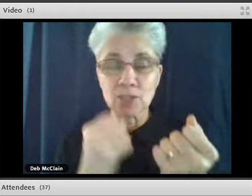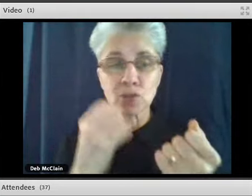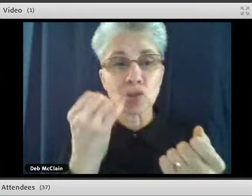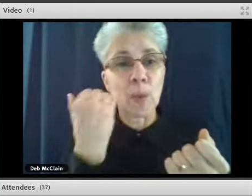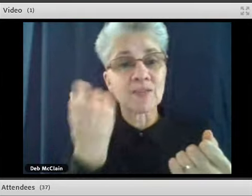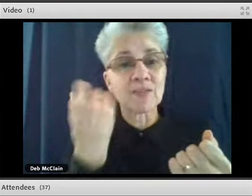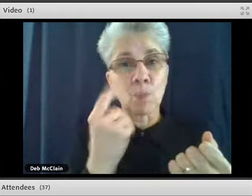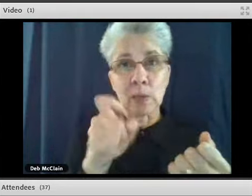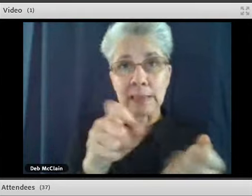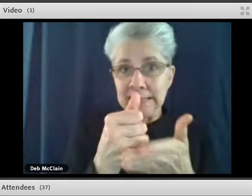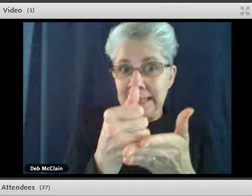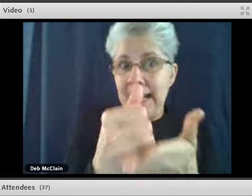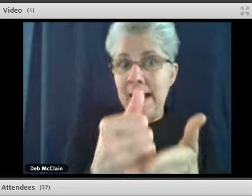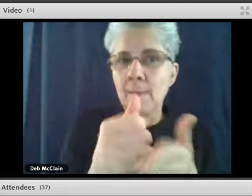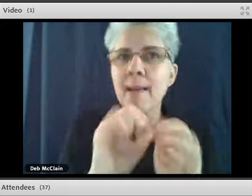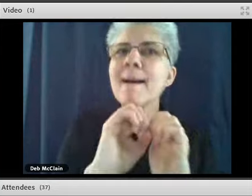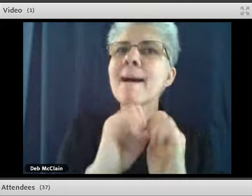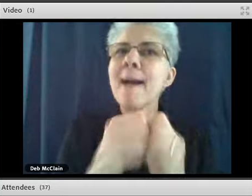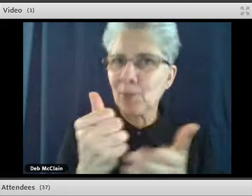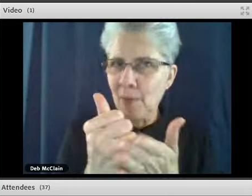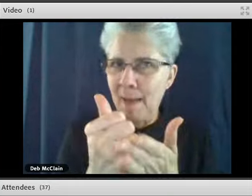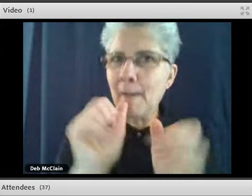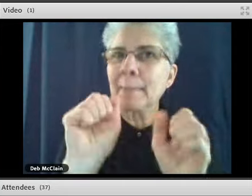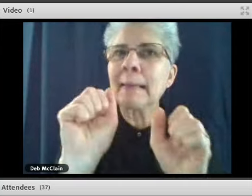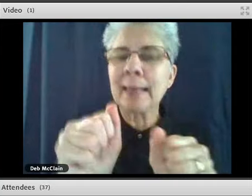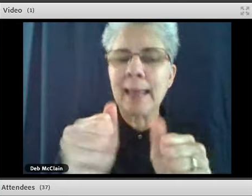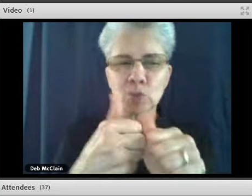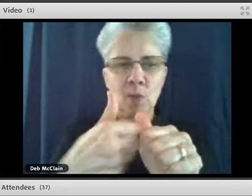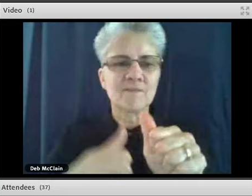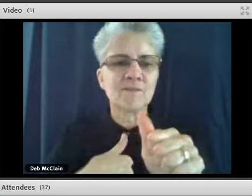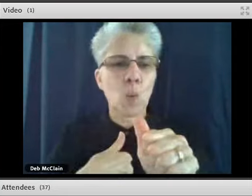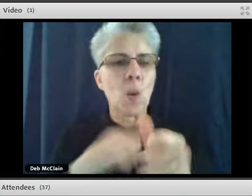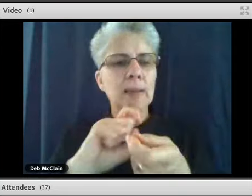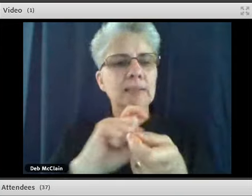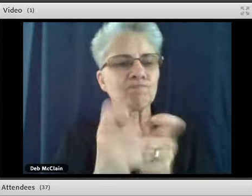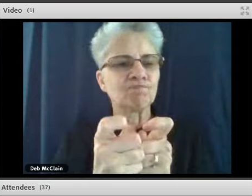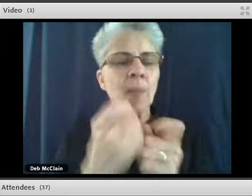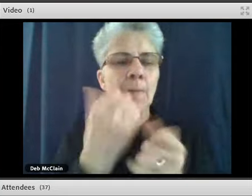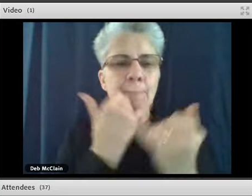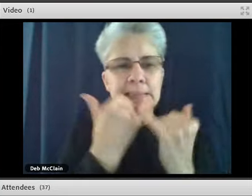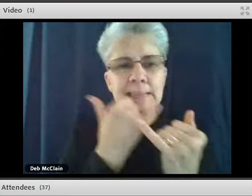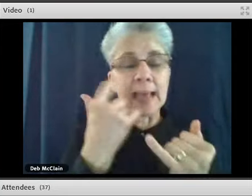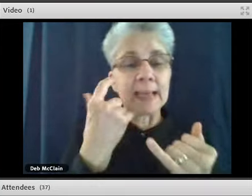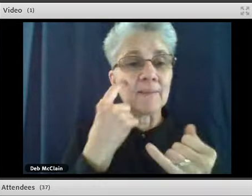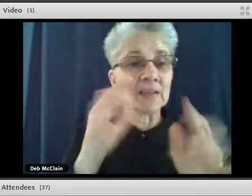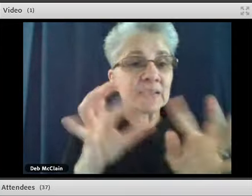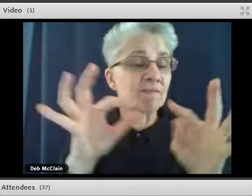So, if somebody needs help, there's ways to help users avoid and correct mistakes.